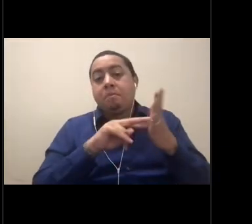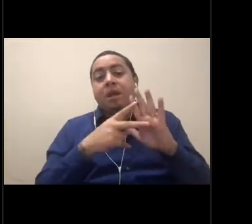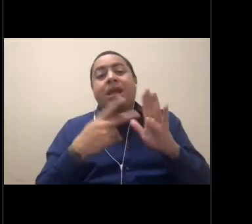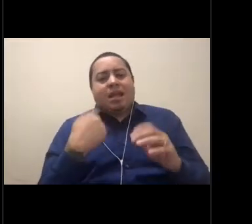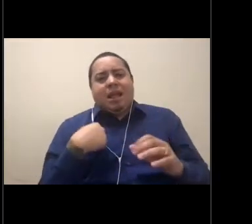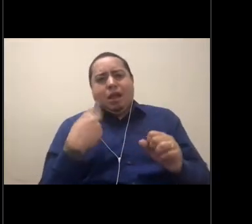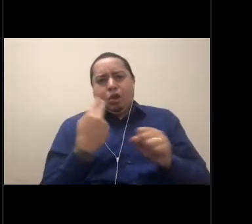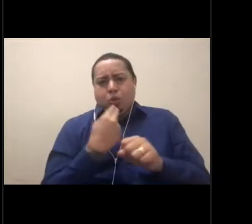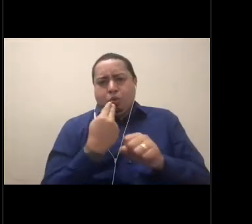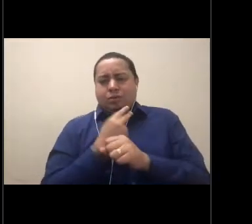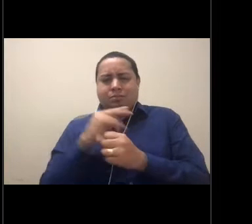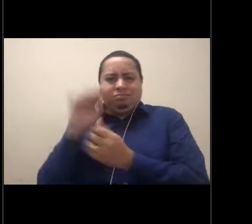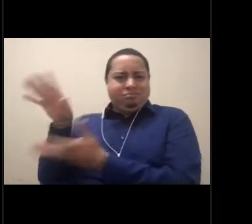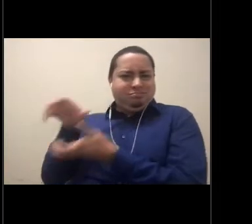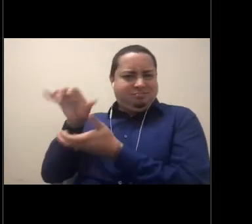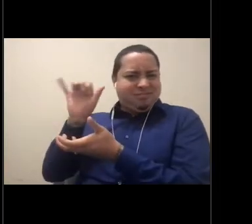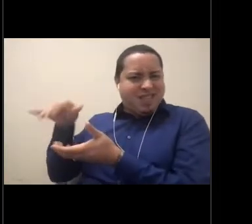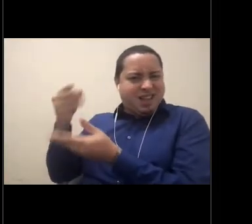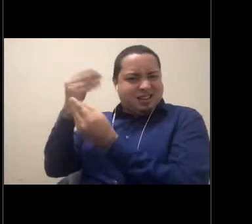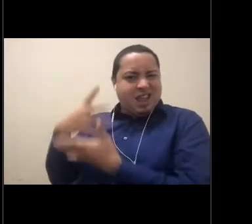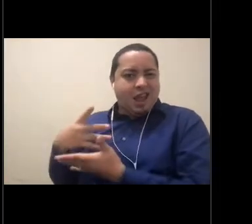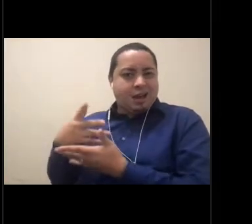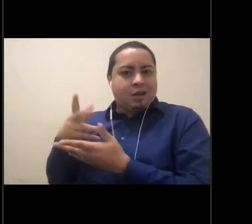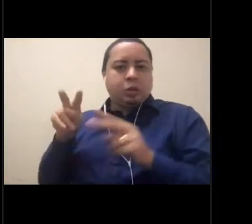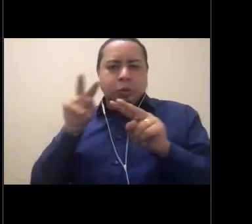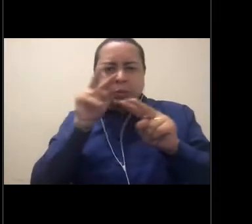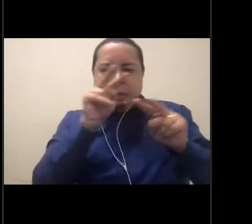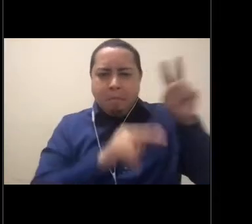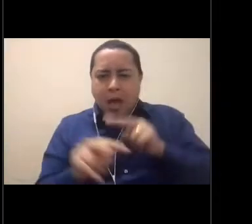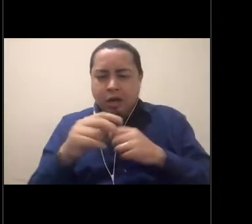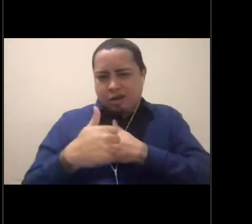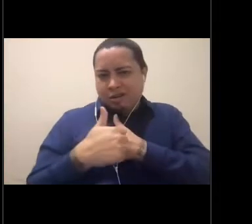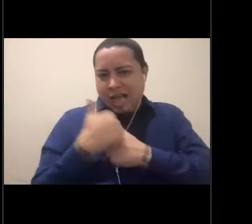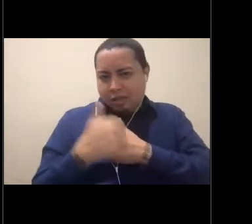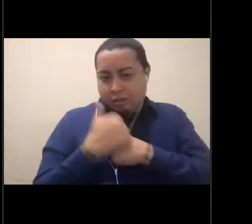and disasters, including hurricanes, wildfires